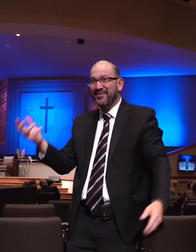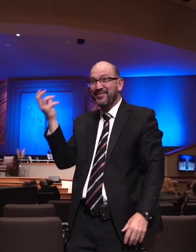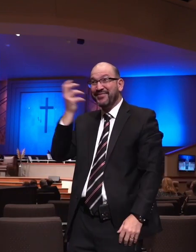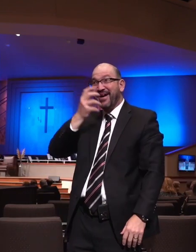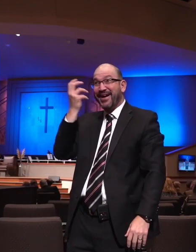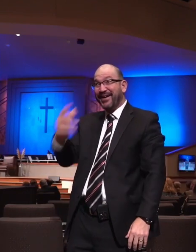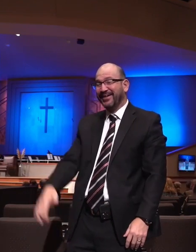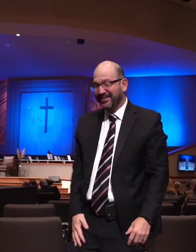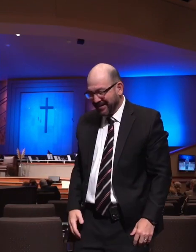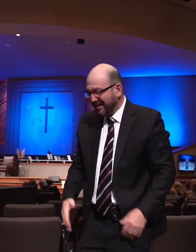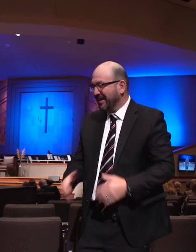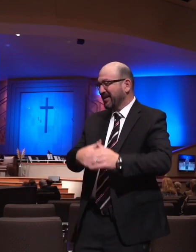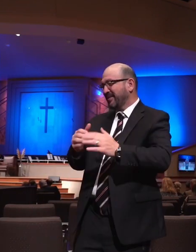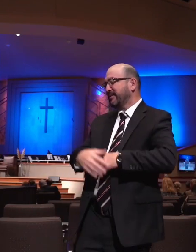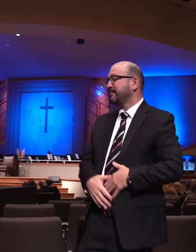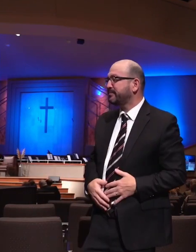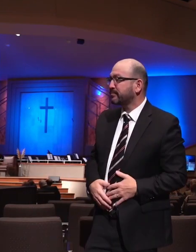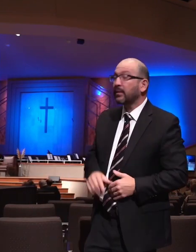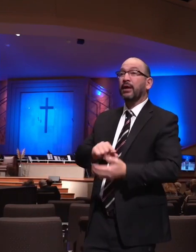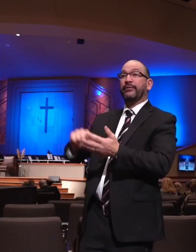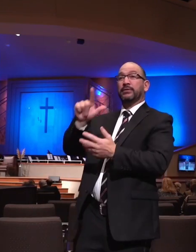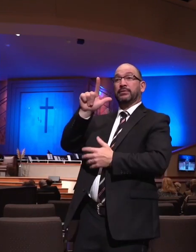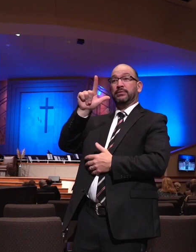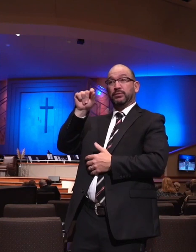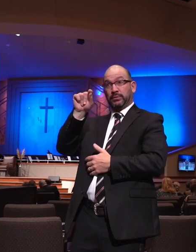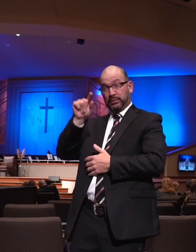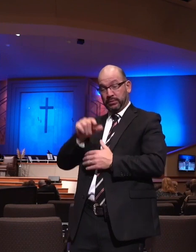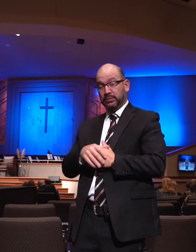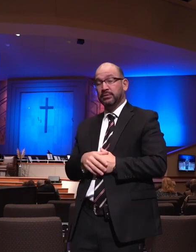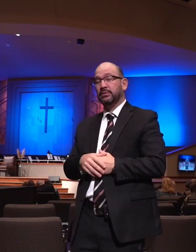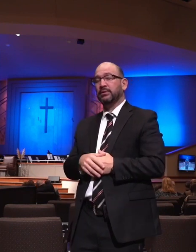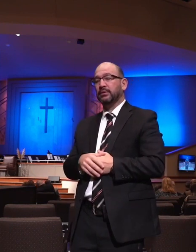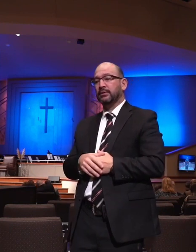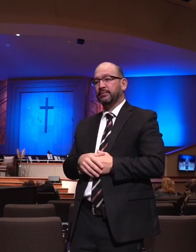house Sunday there and verse number 20 but this is what I wanted you to see